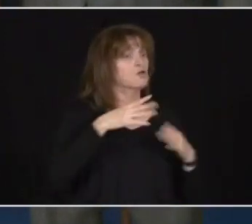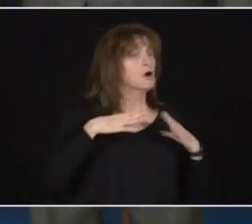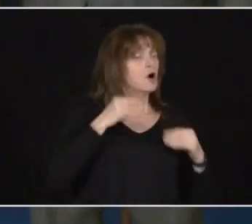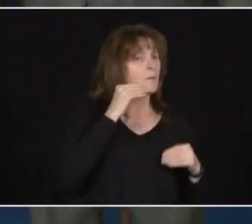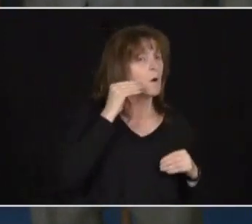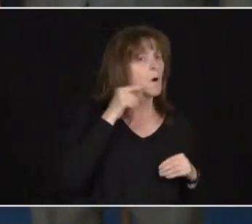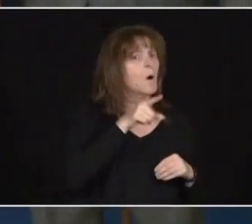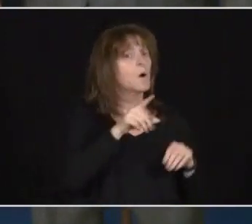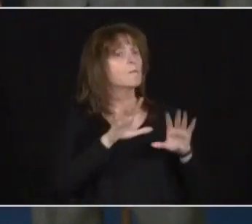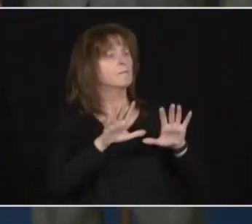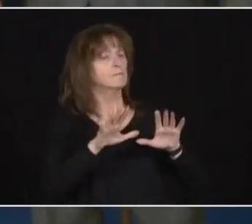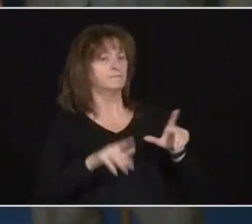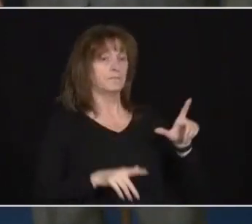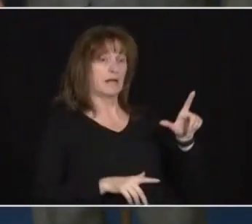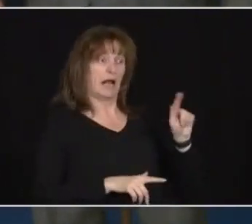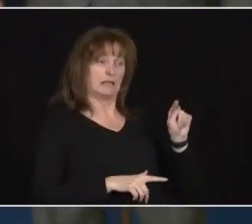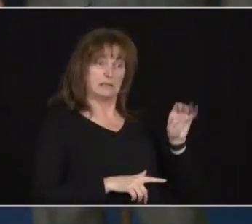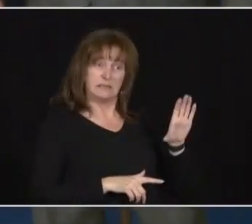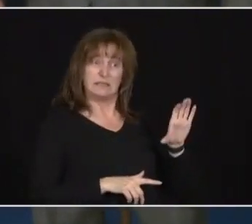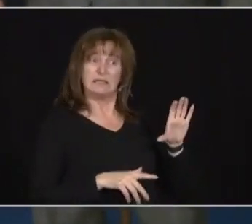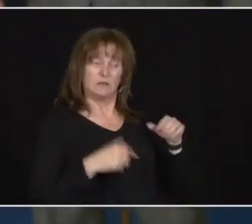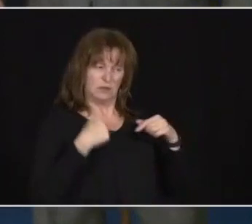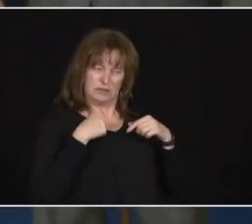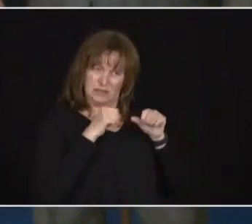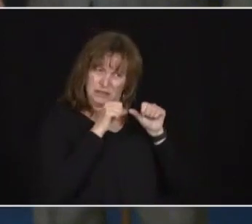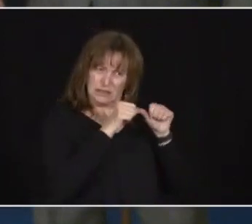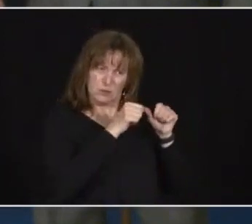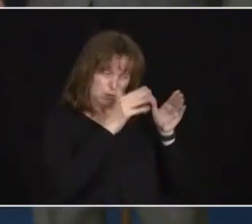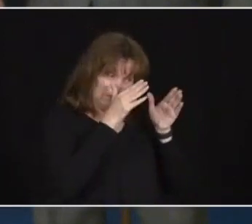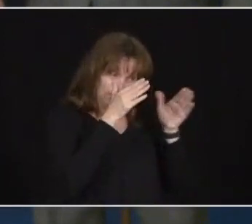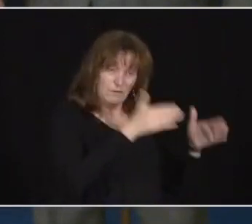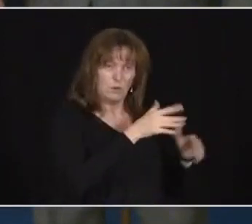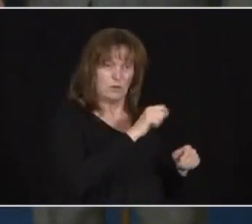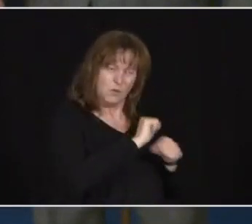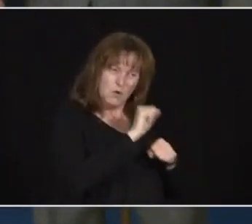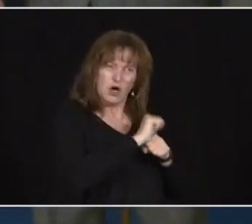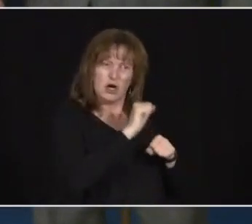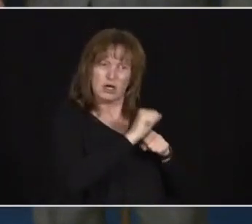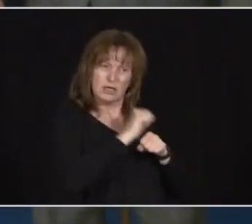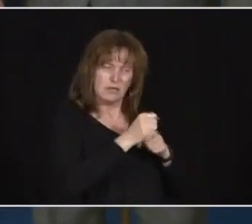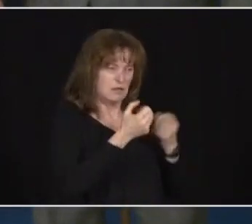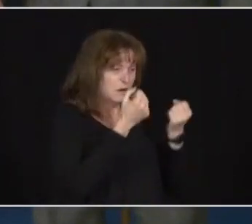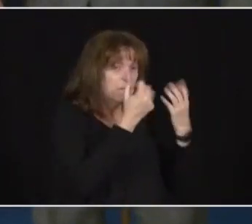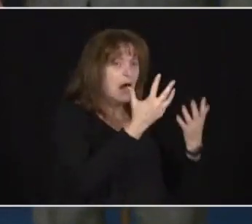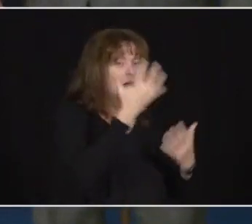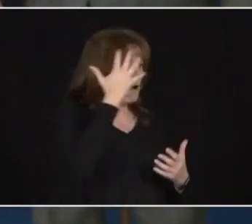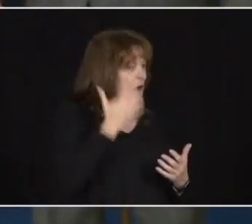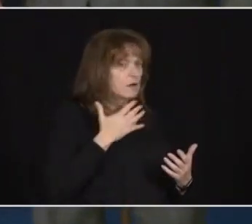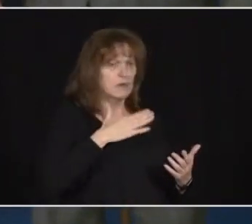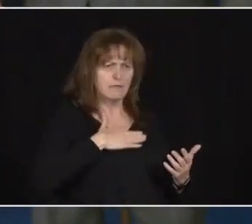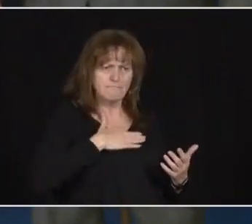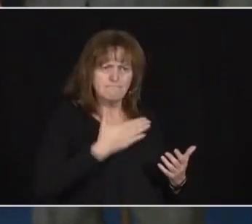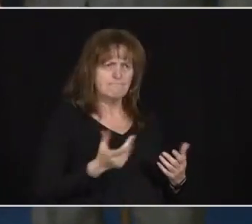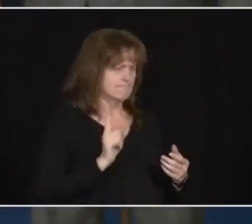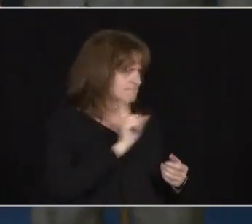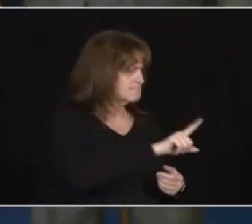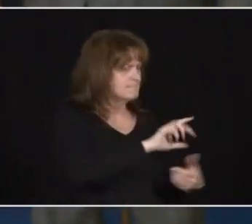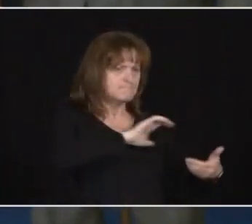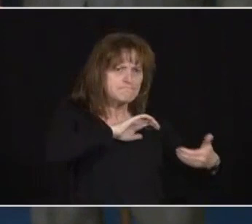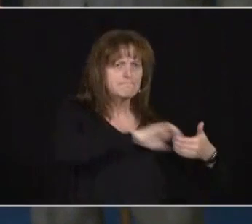But for long-term care homes, we are continuing to do the work there. We have had tremendous uptake with a number of